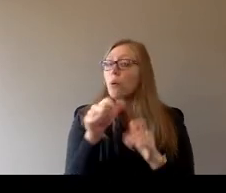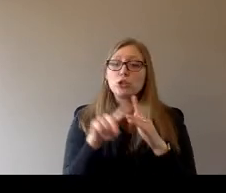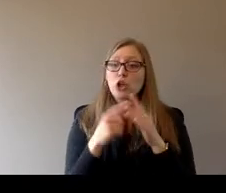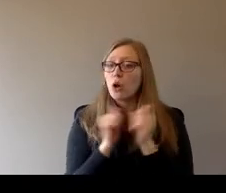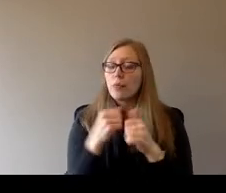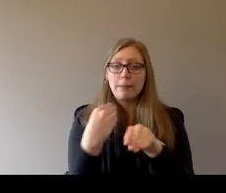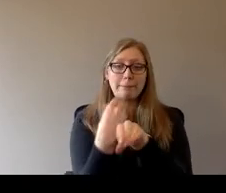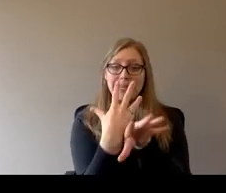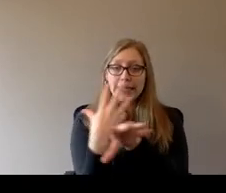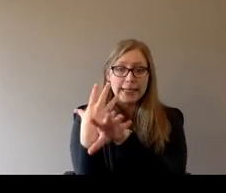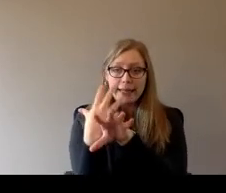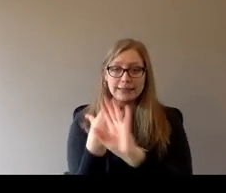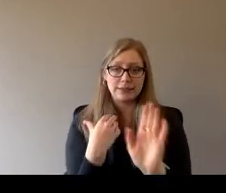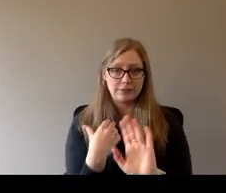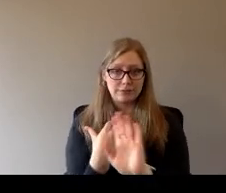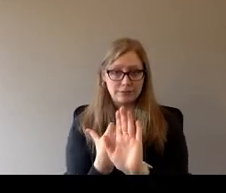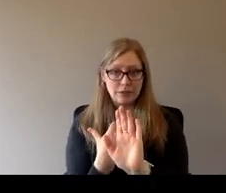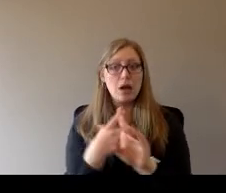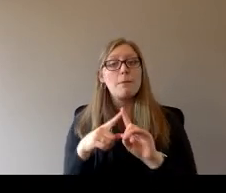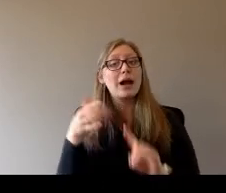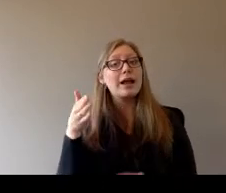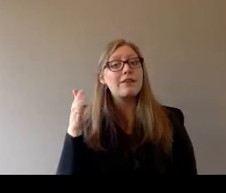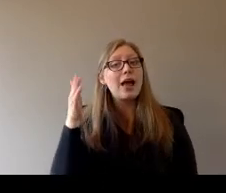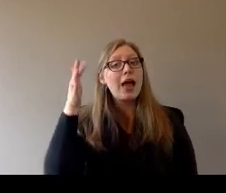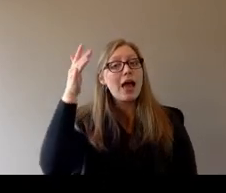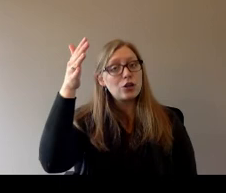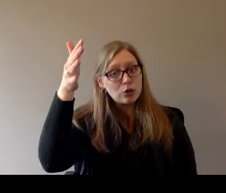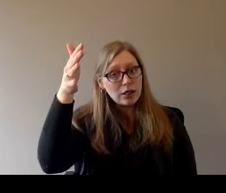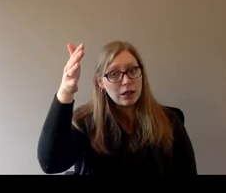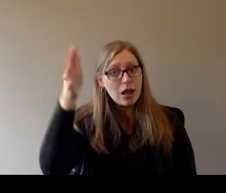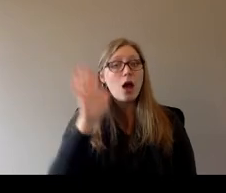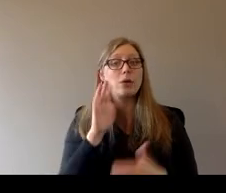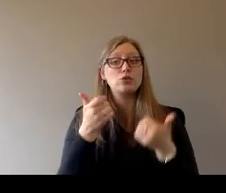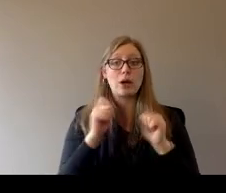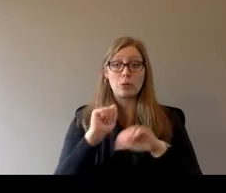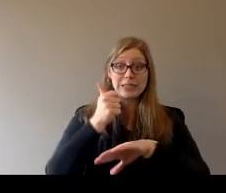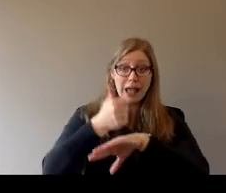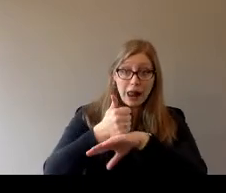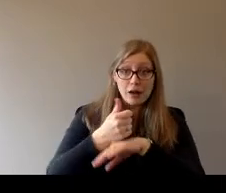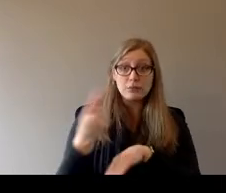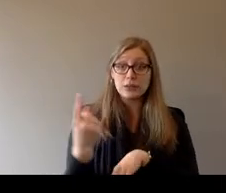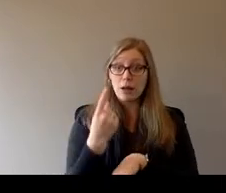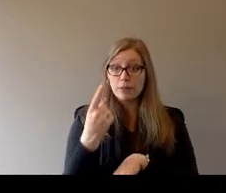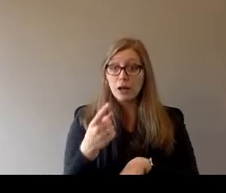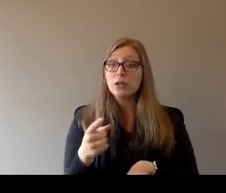But eventually that's what I'm going to try and set up a platform so that the whole class